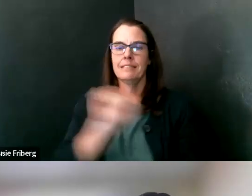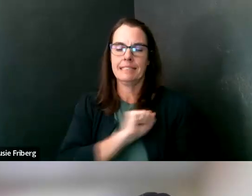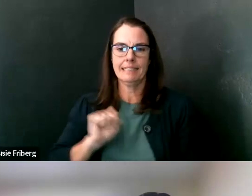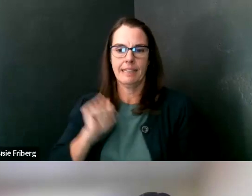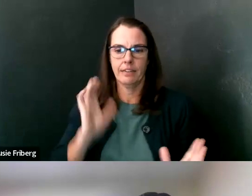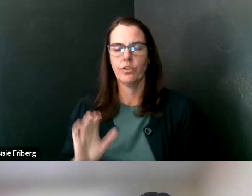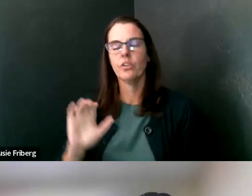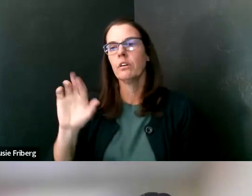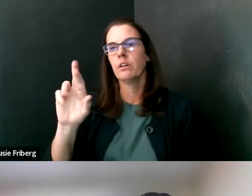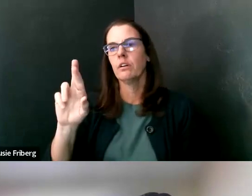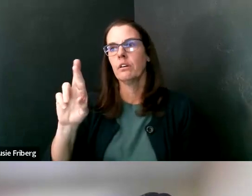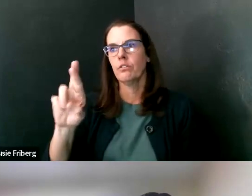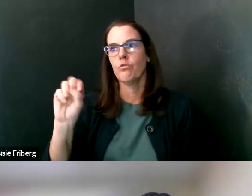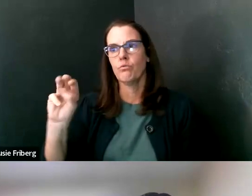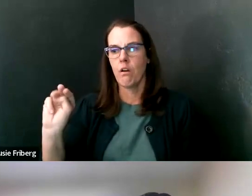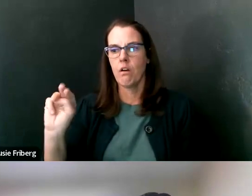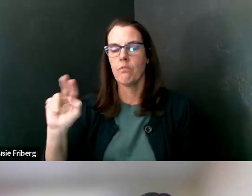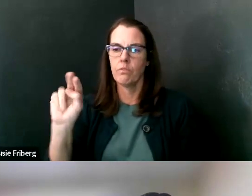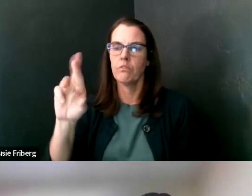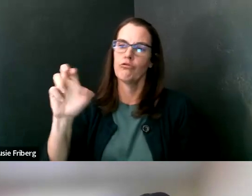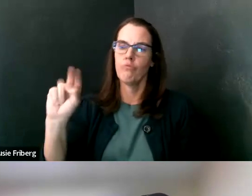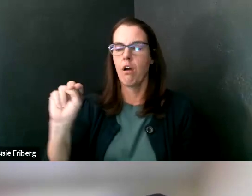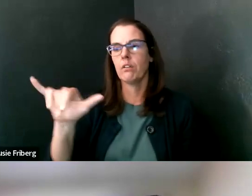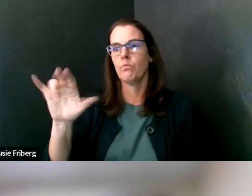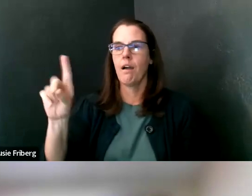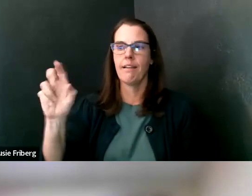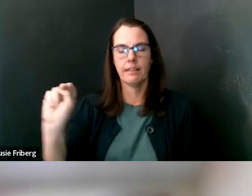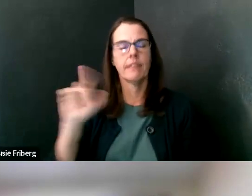uh members to speak. Uh they are calling in from Washington DC this morning.